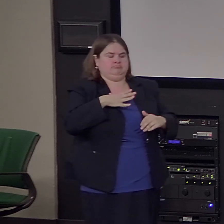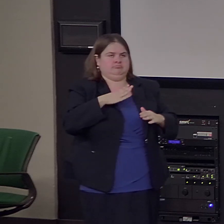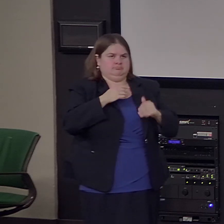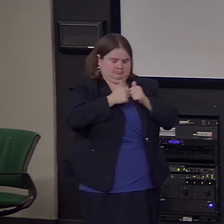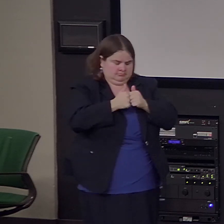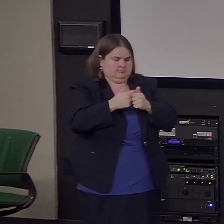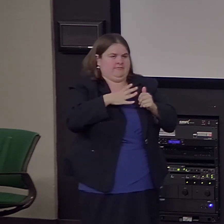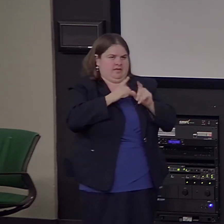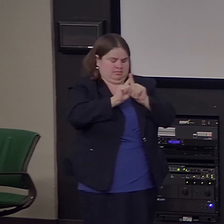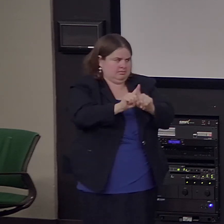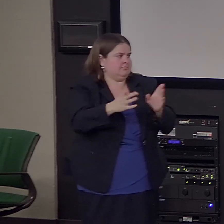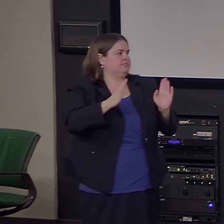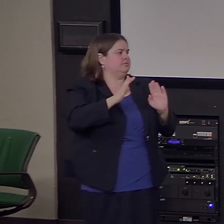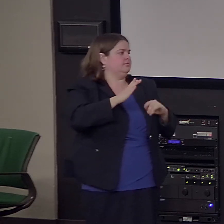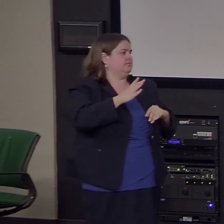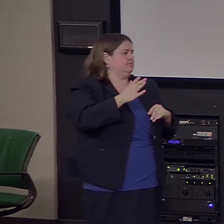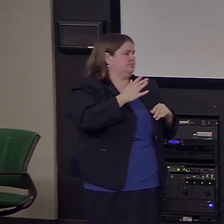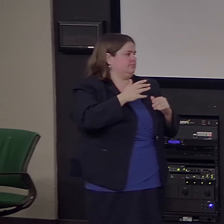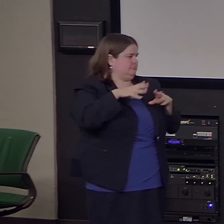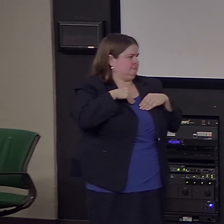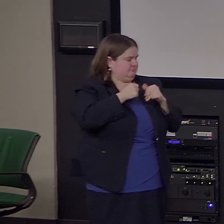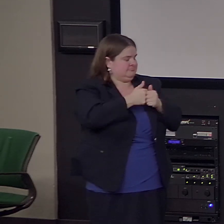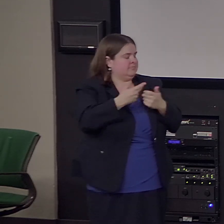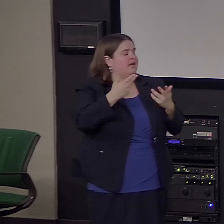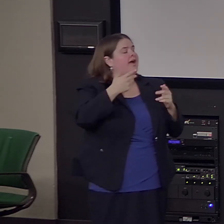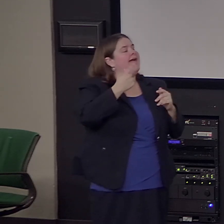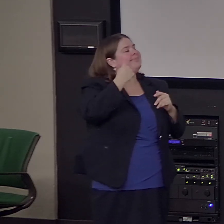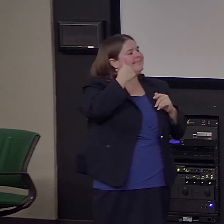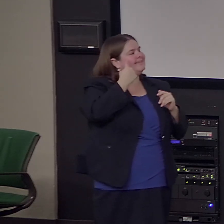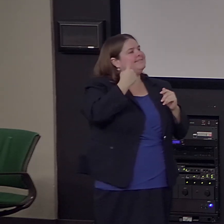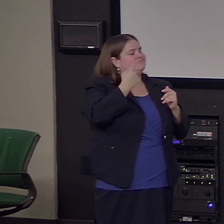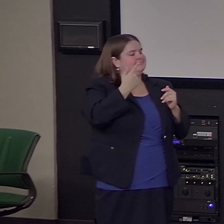We have multiple instances of children who have adapted